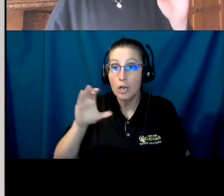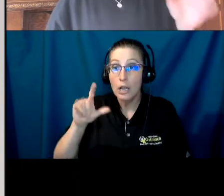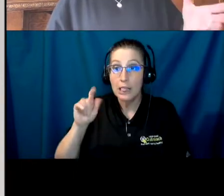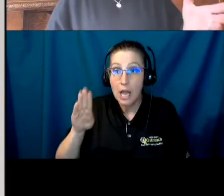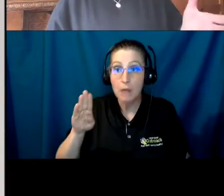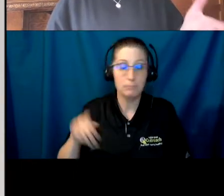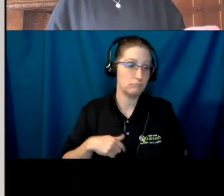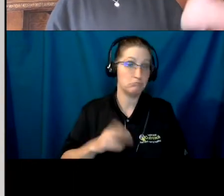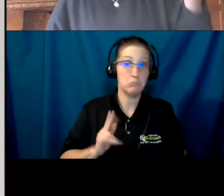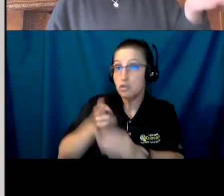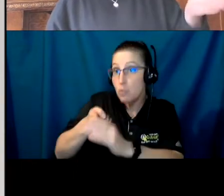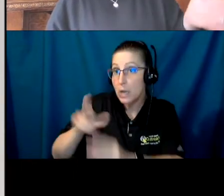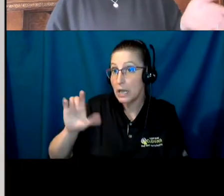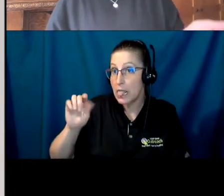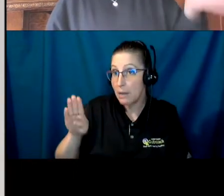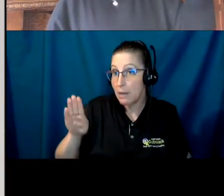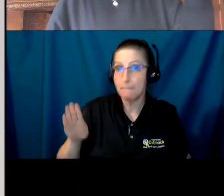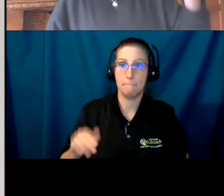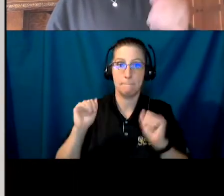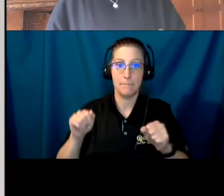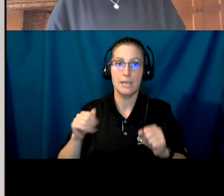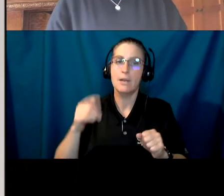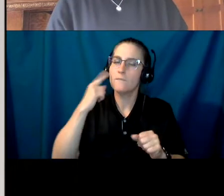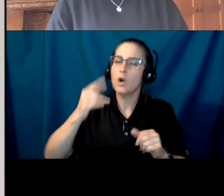that can be another way to get those, especially at the upper grades, that can be a great way